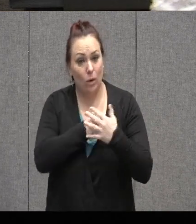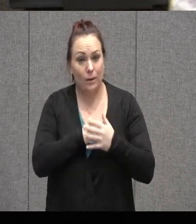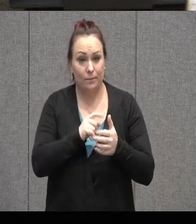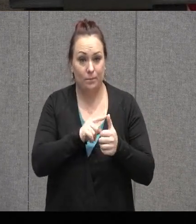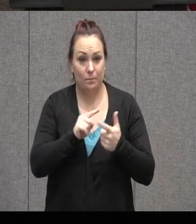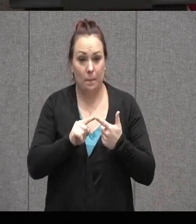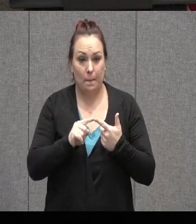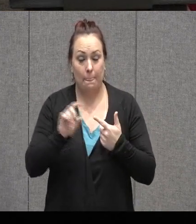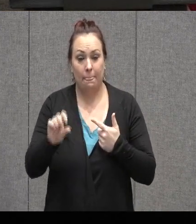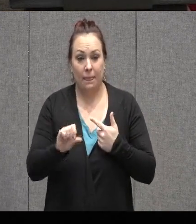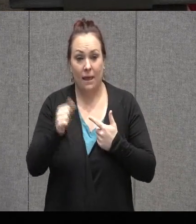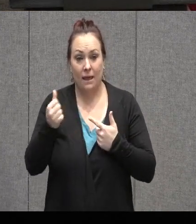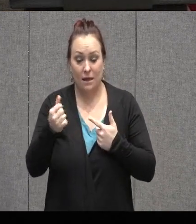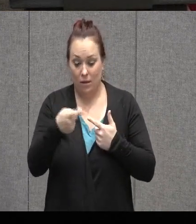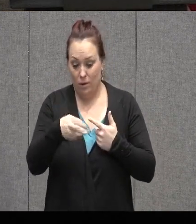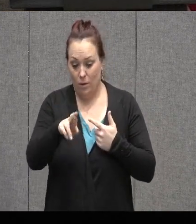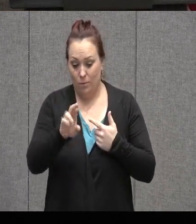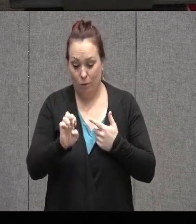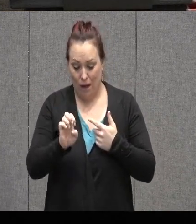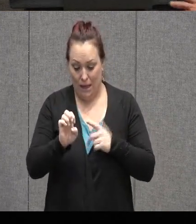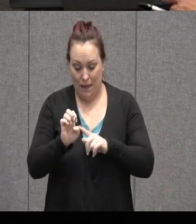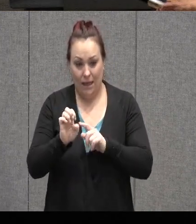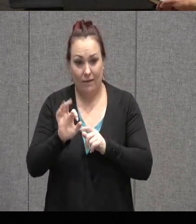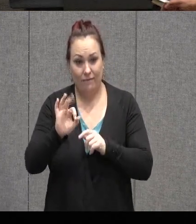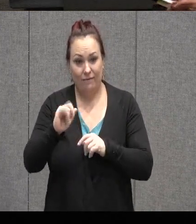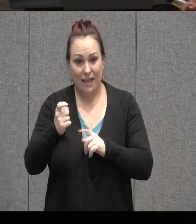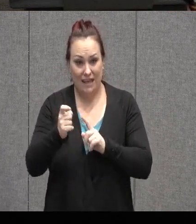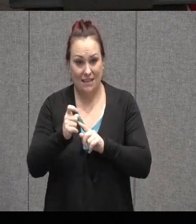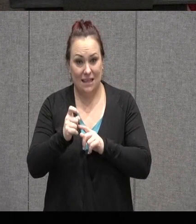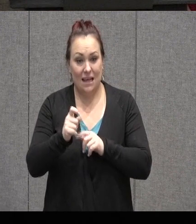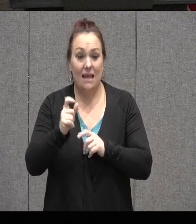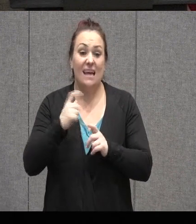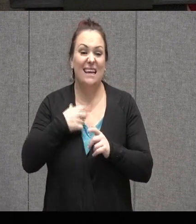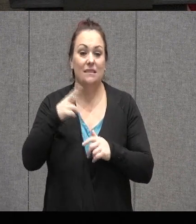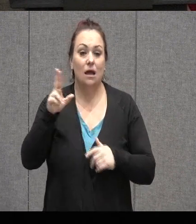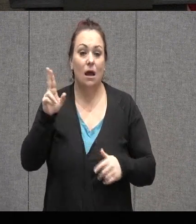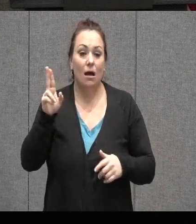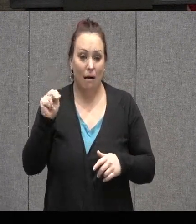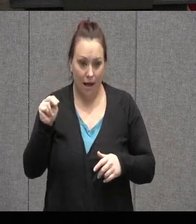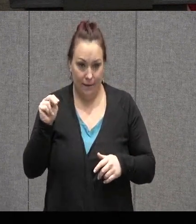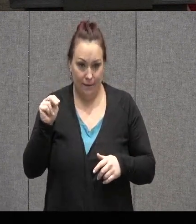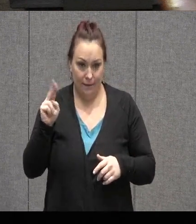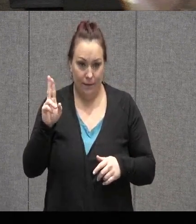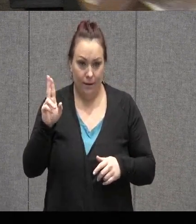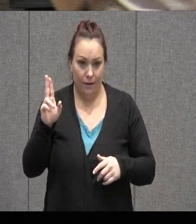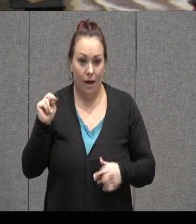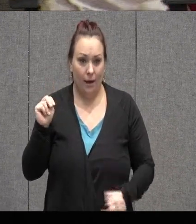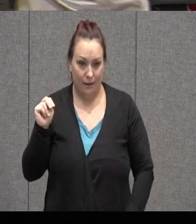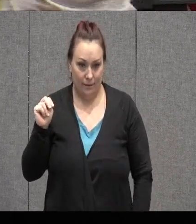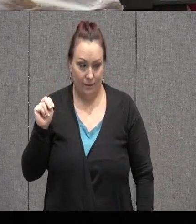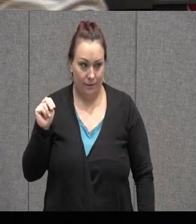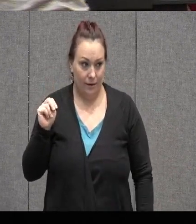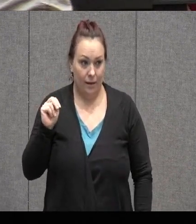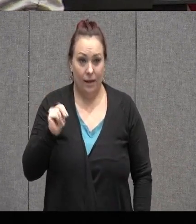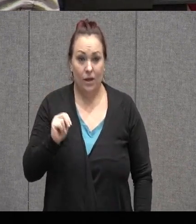Another prefix is un. Un, u n.